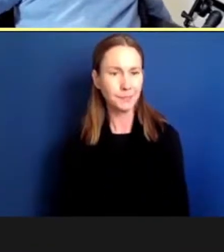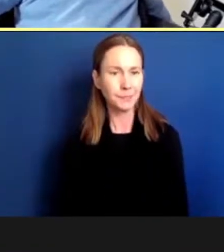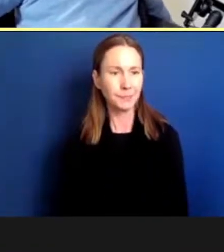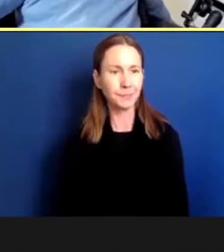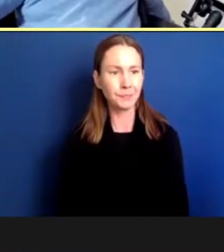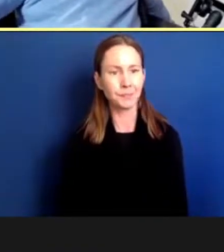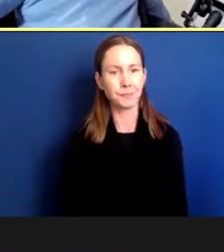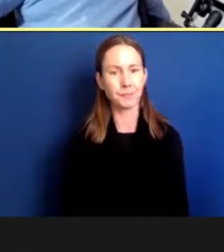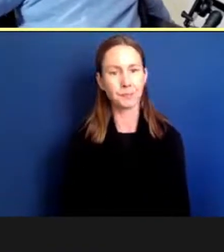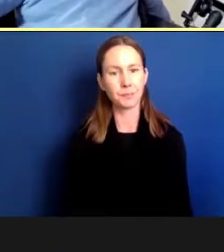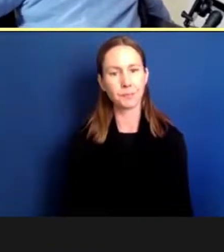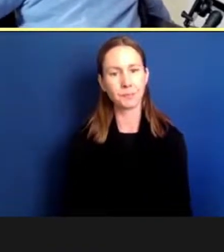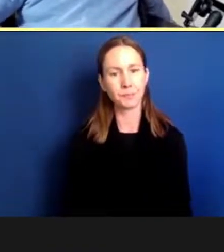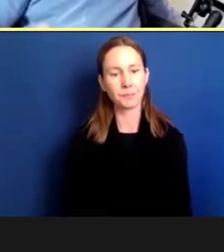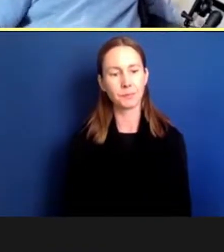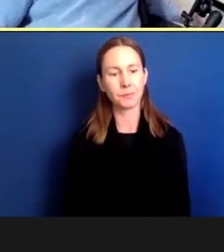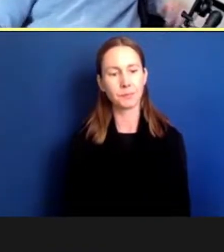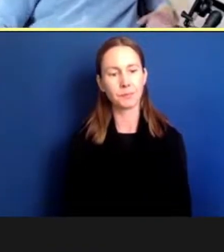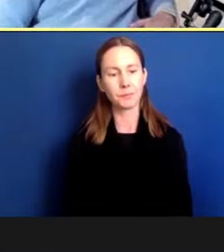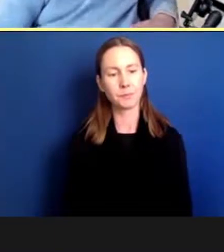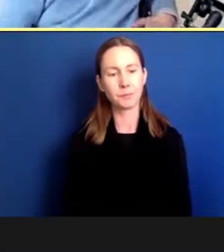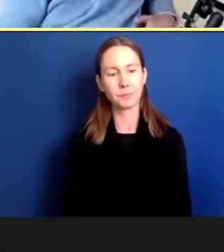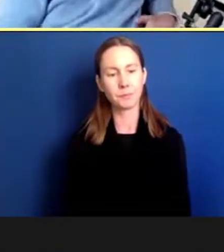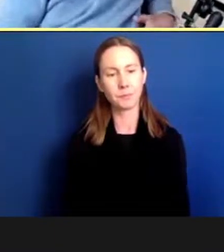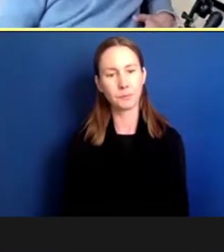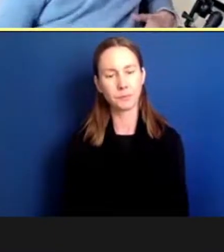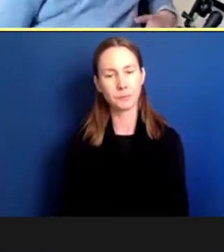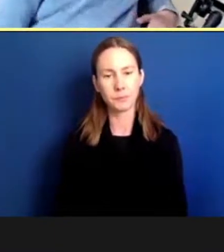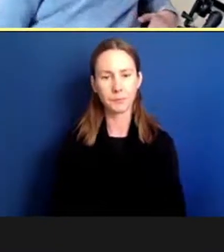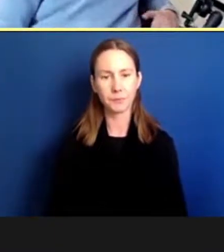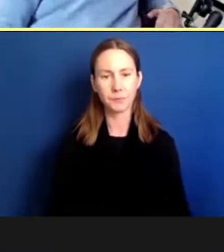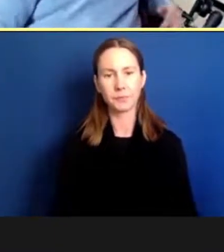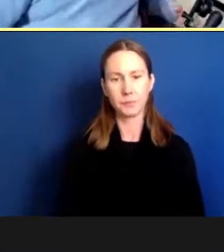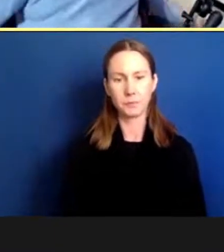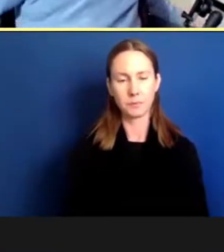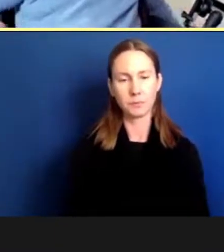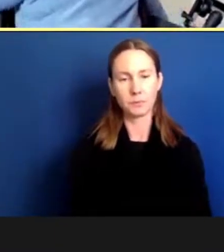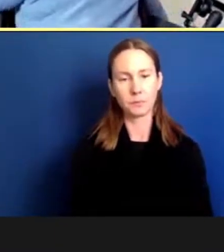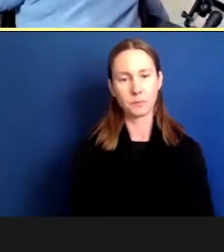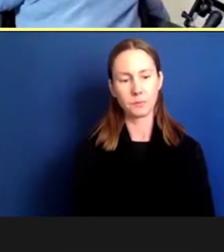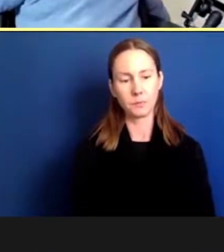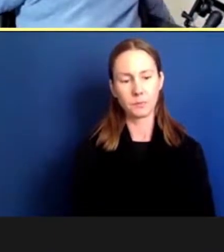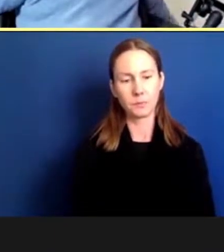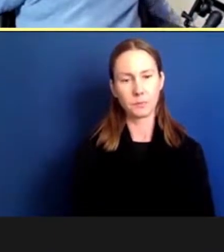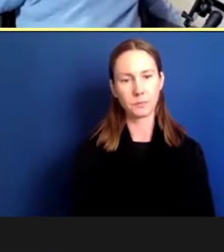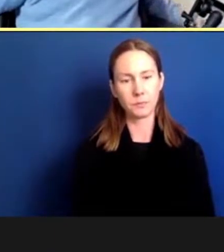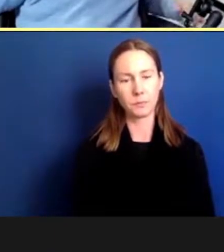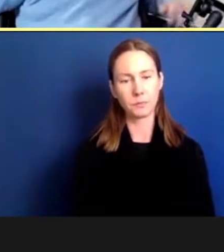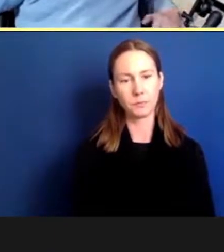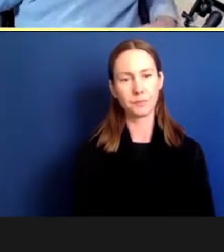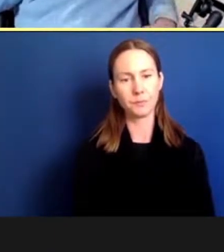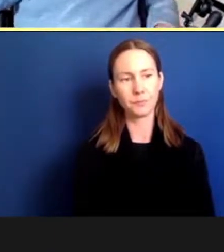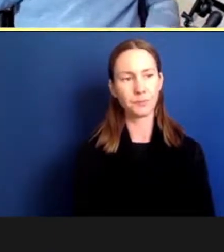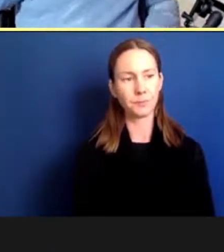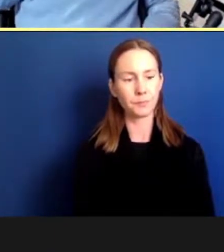On this slide, again you see cover pages of a series of three reports that we issued, continuing